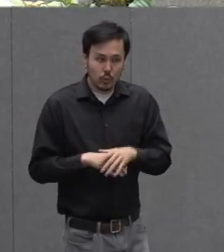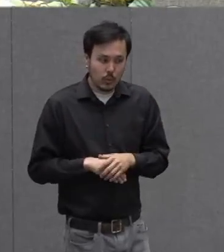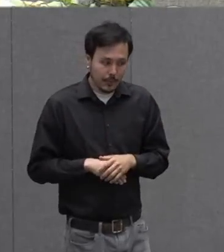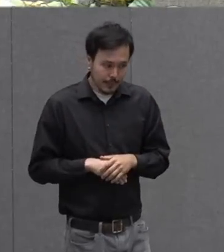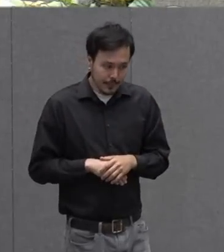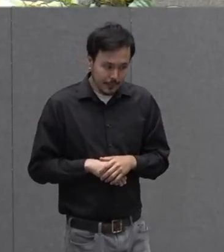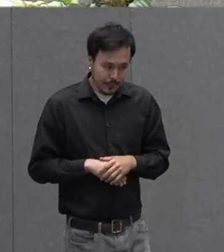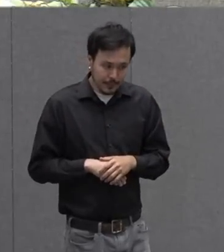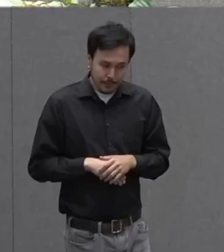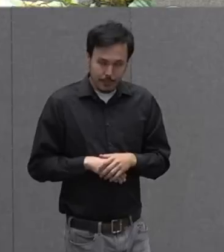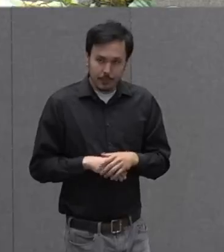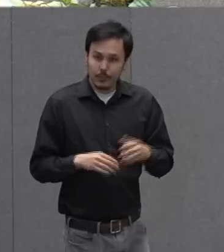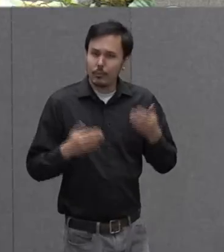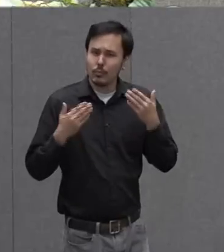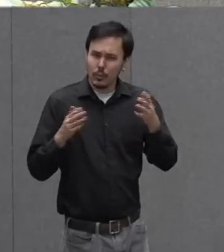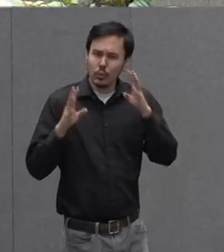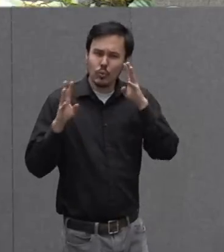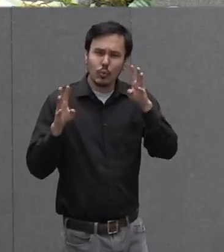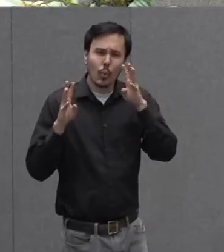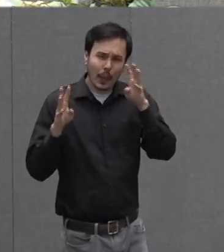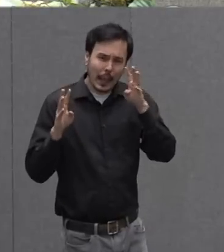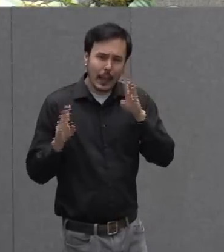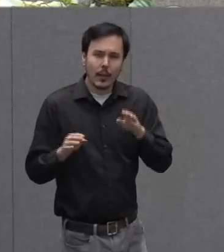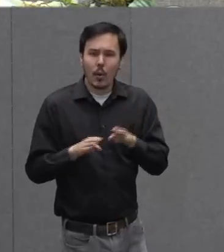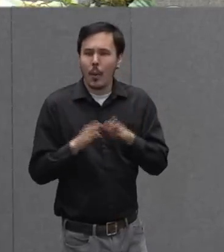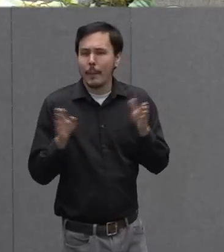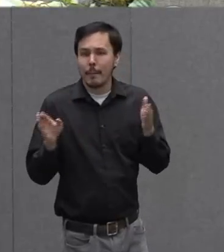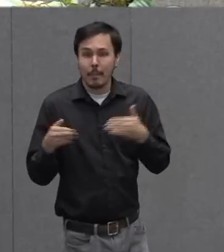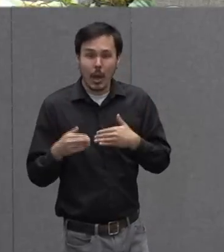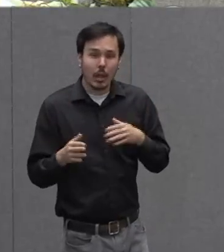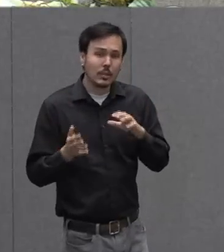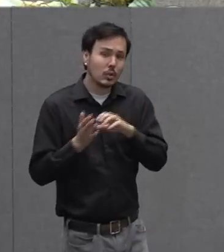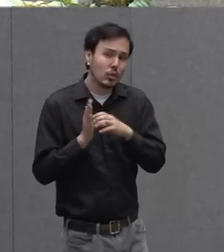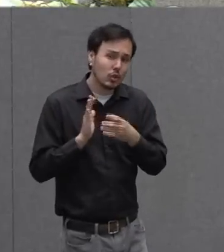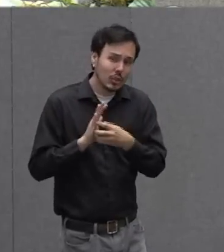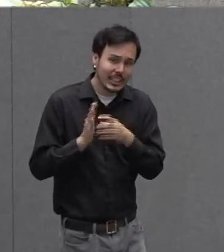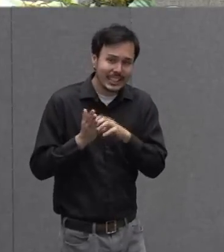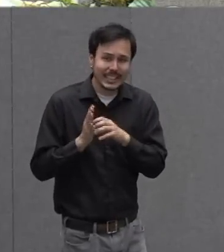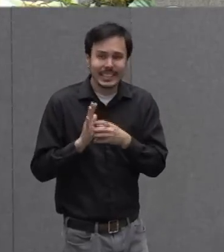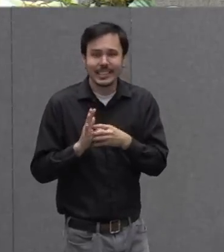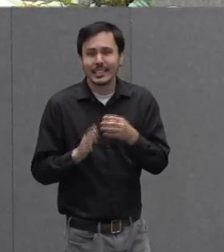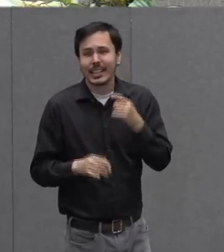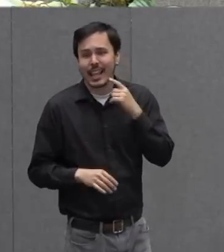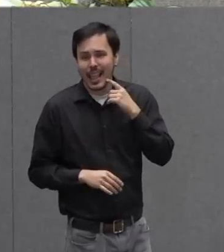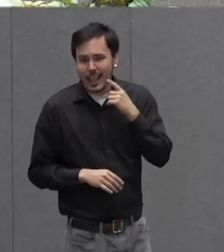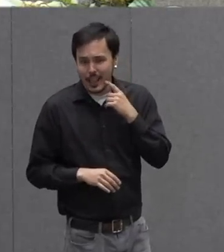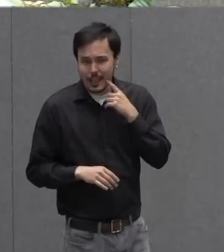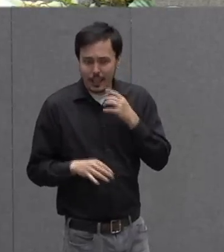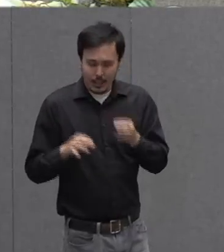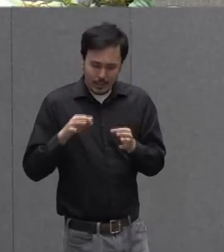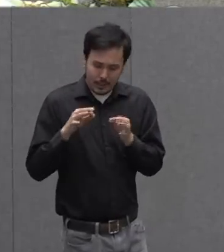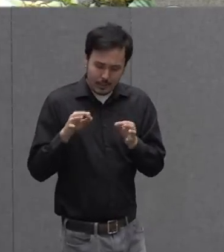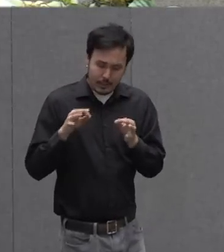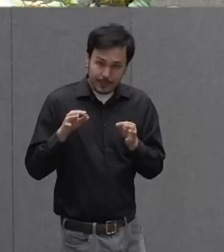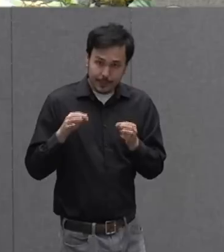and be creative. Open up a box of cookies or candy. What's in the kitchen?